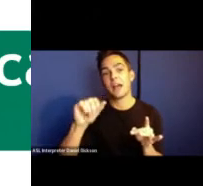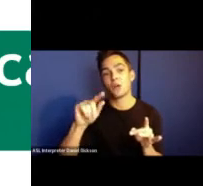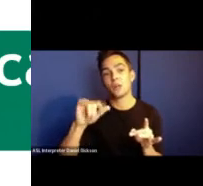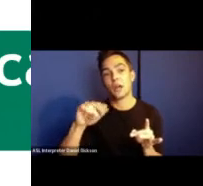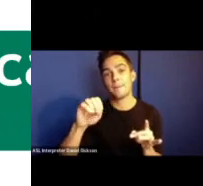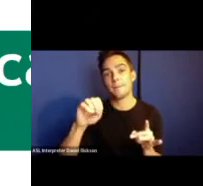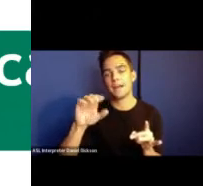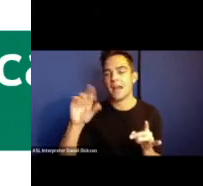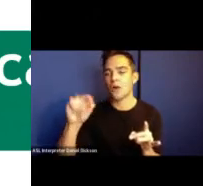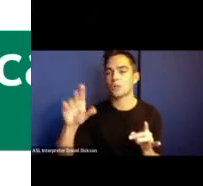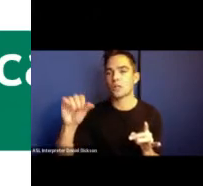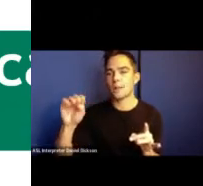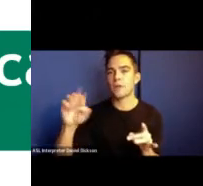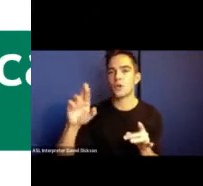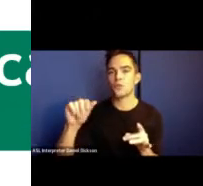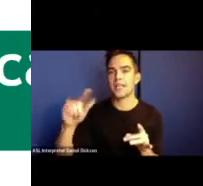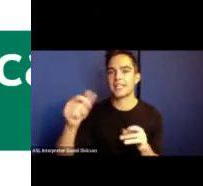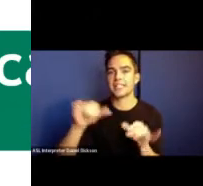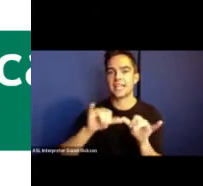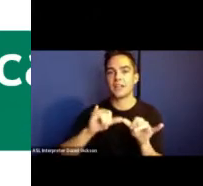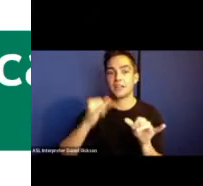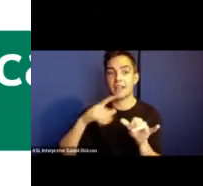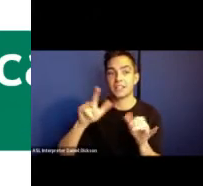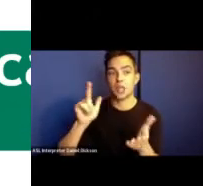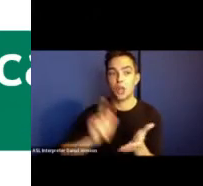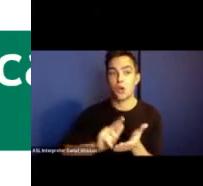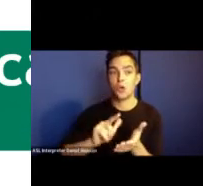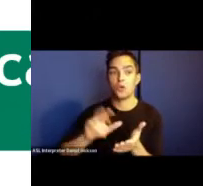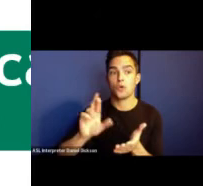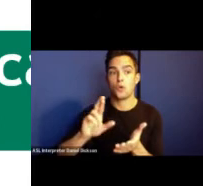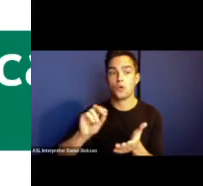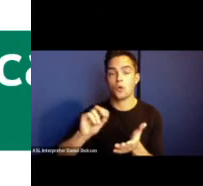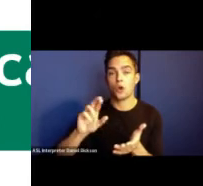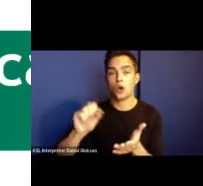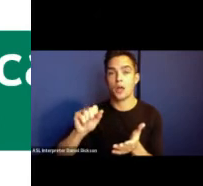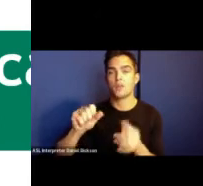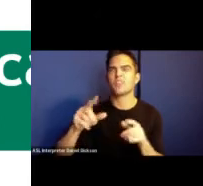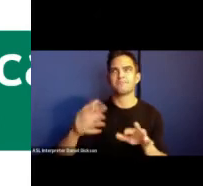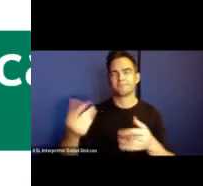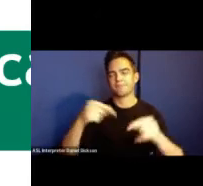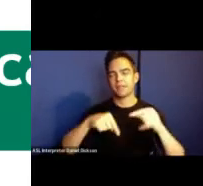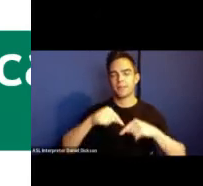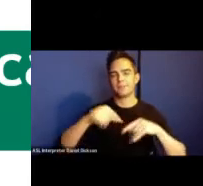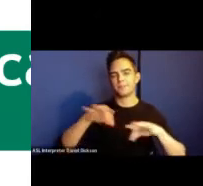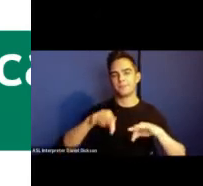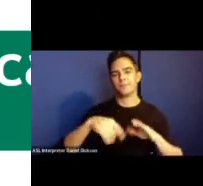scale is extremely low, well, let me back up. So let me give an example. So if I'm working with somebody who's had three